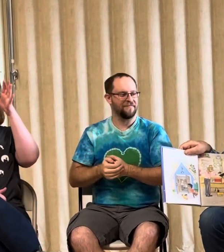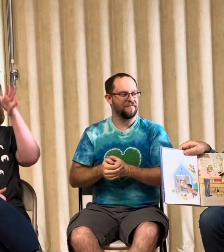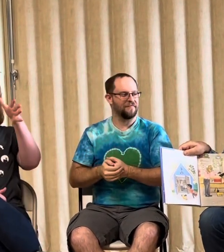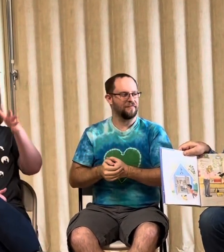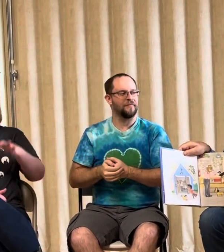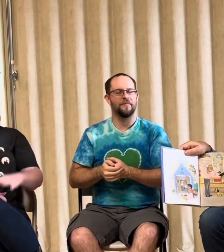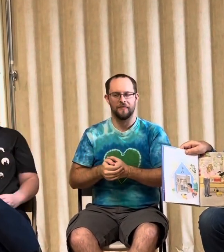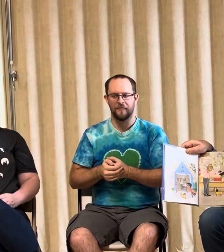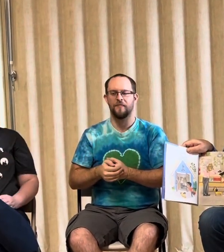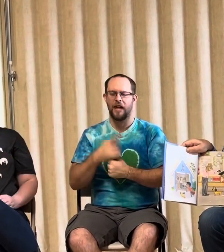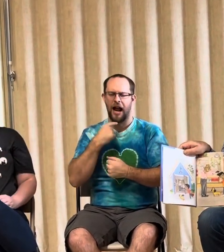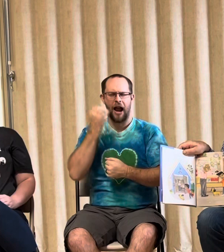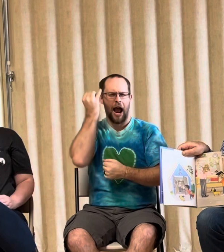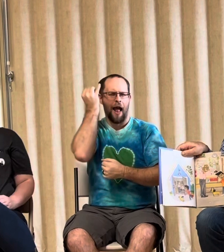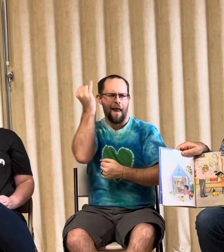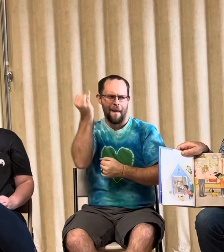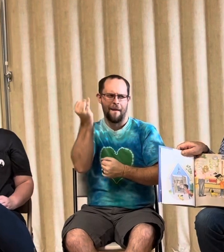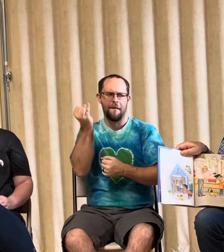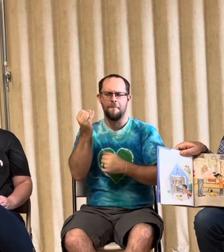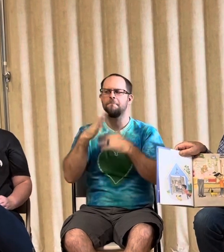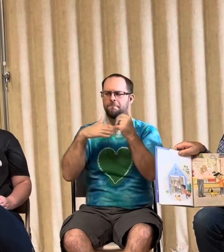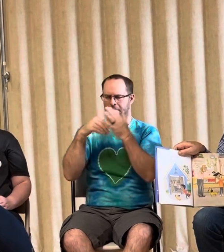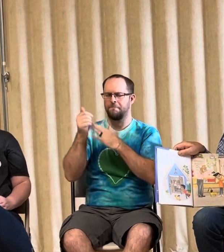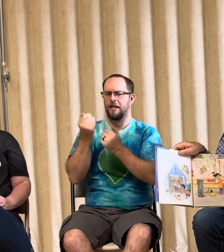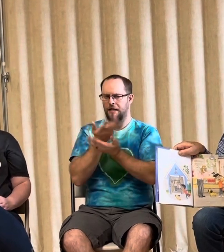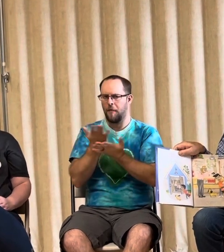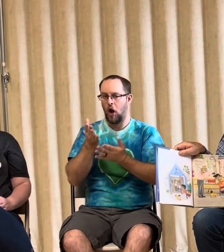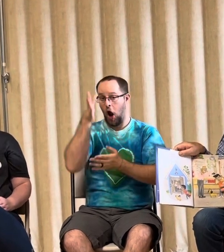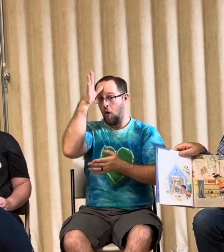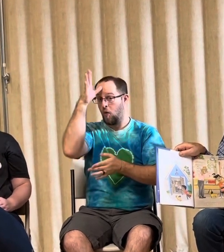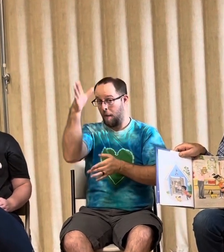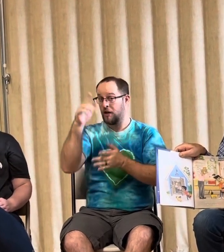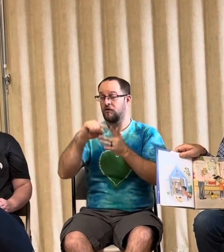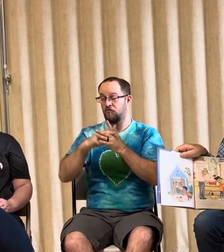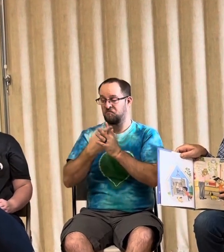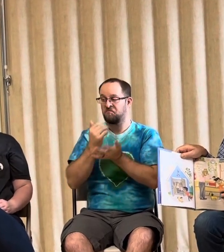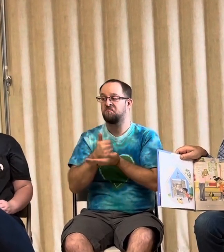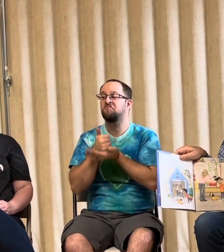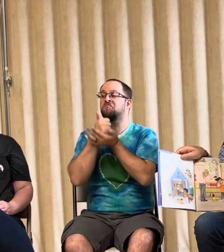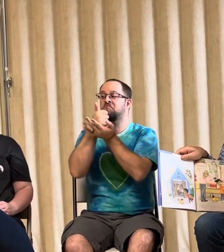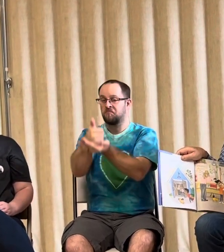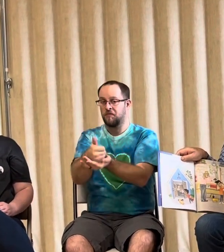know, I've got an idea. Let's build something. And Grandpa starts helping him out. But they have to be